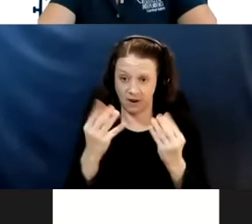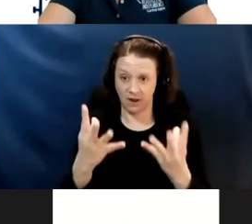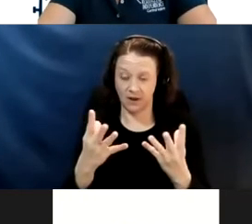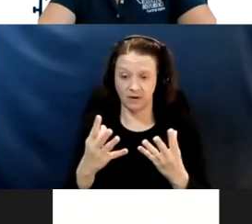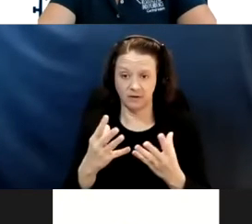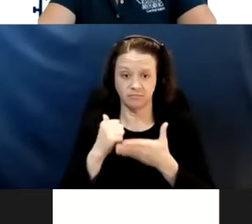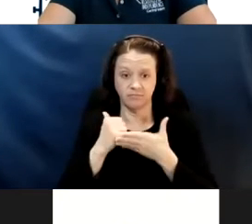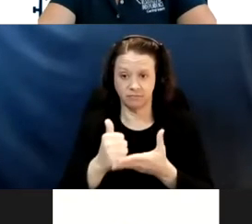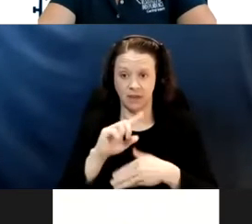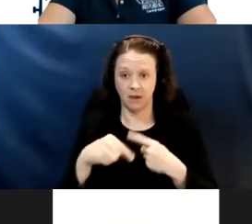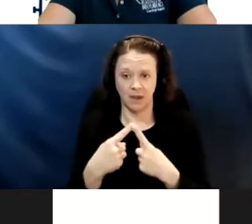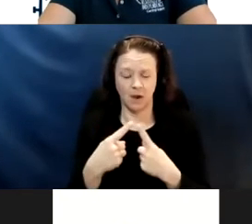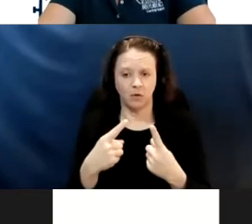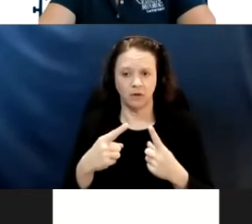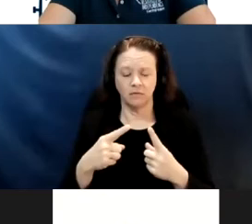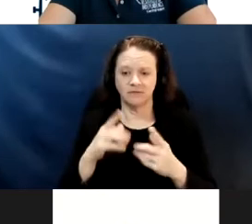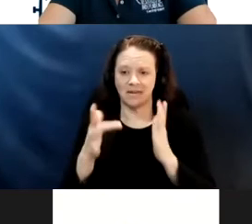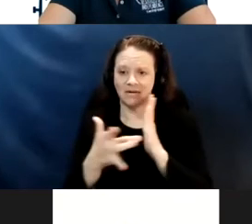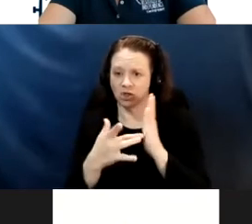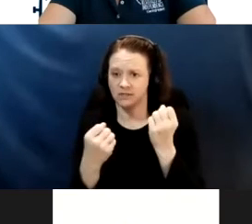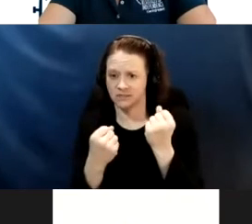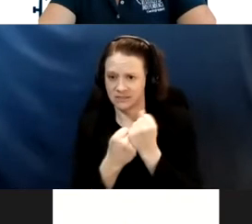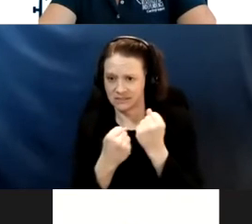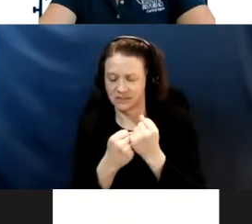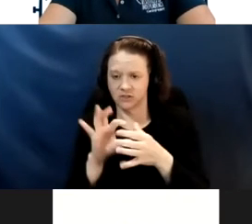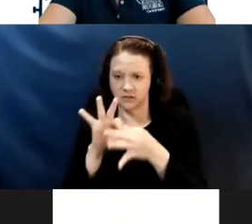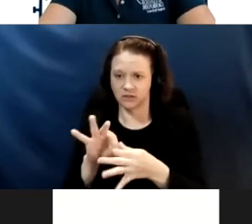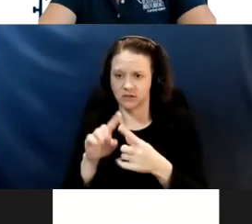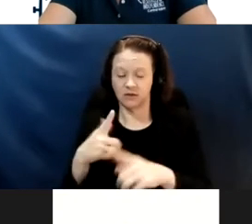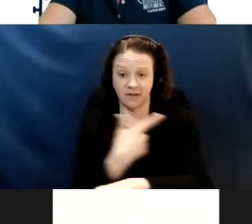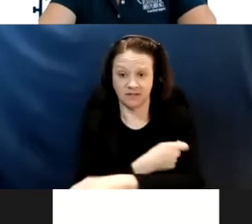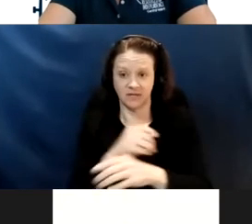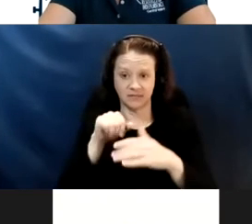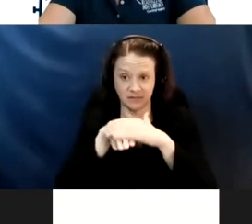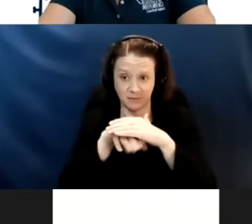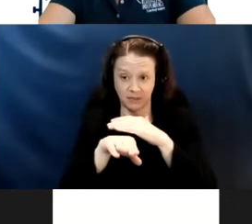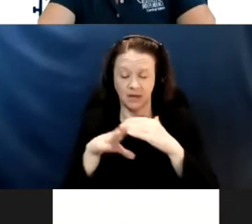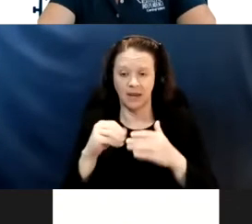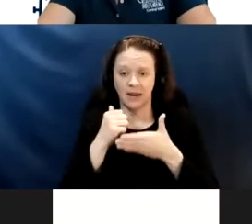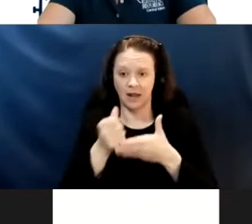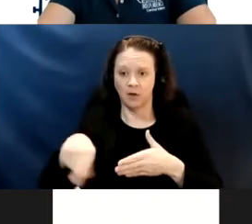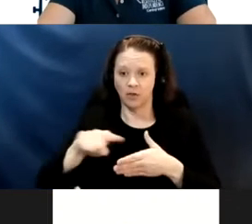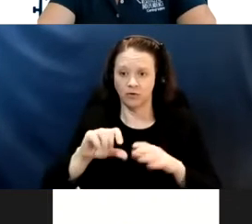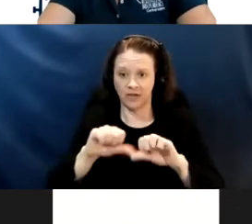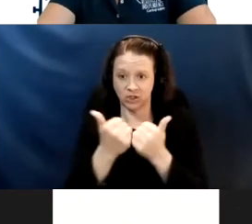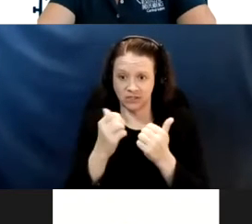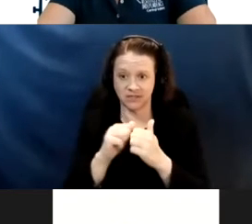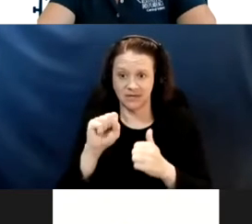on vaccine accessibility and help those agencies and those sites that are going to be